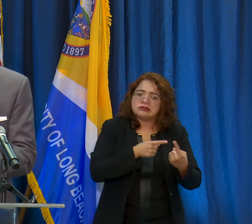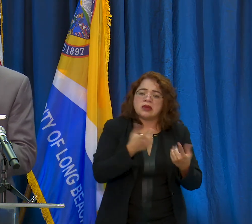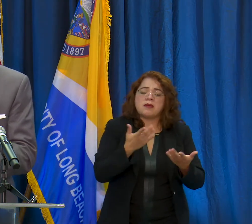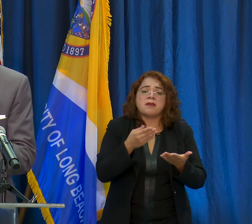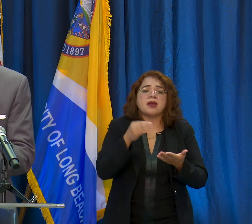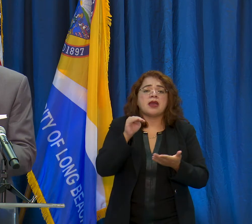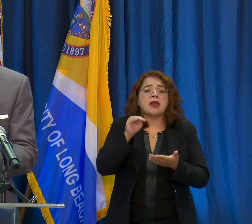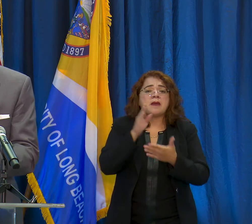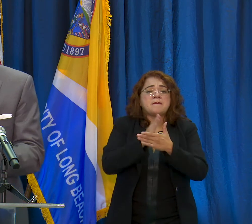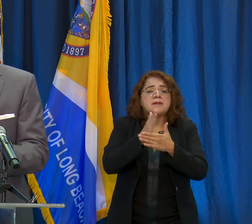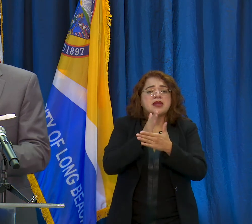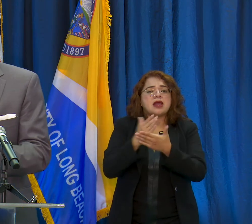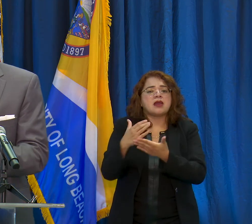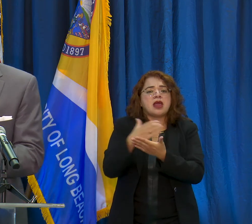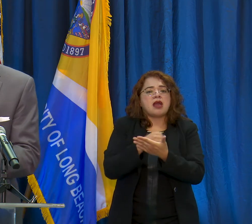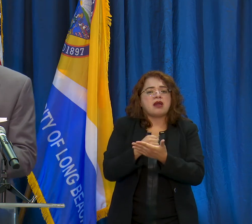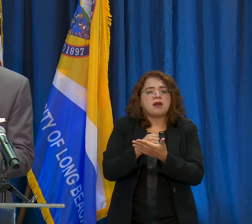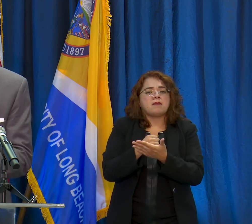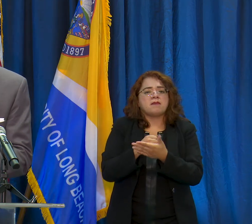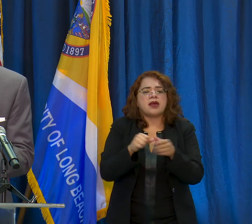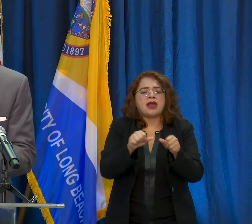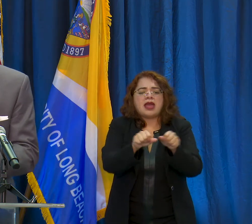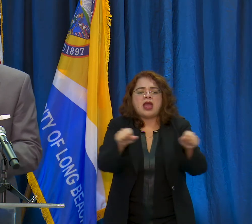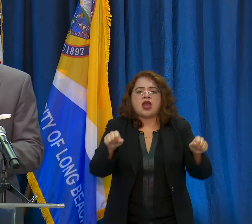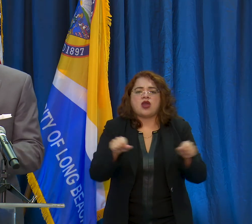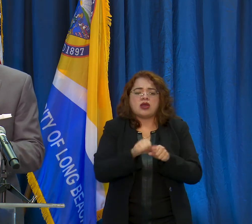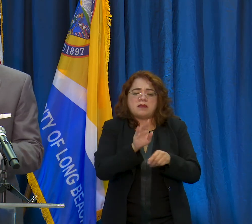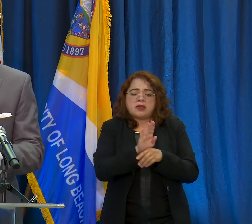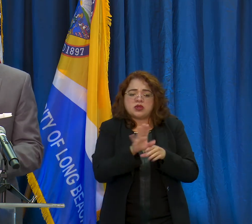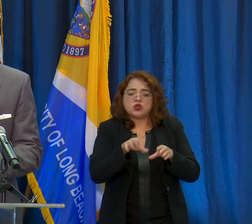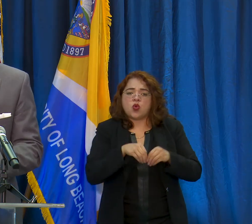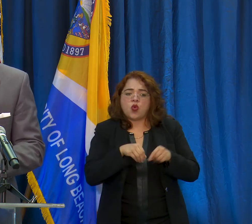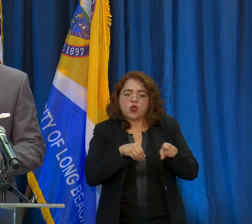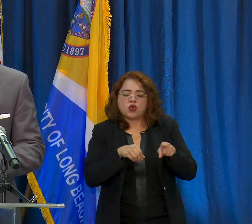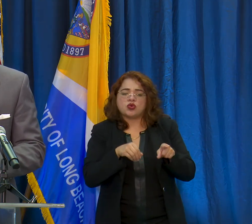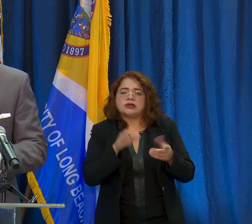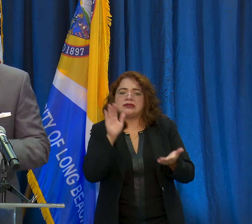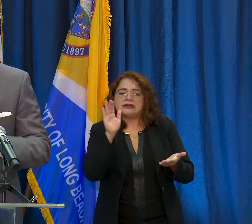business owners in lower median income areas. So all of those criteria